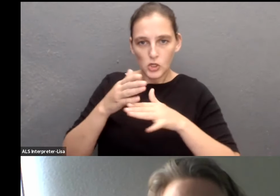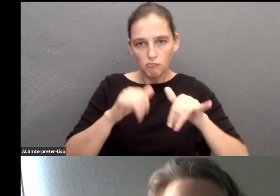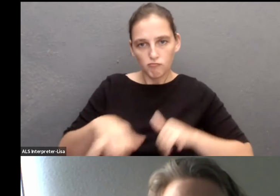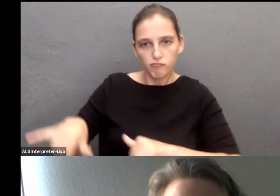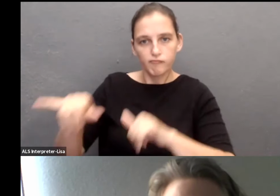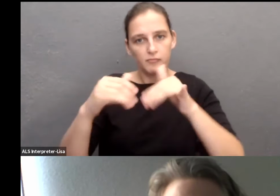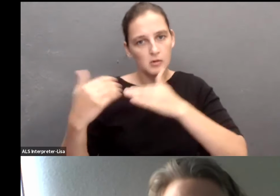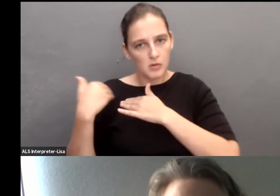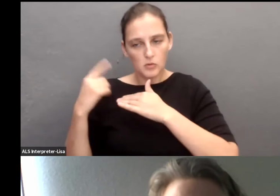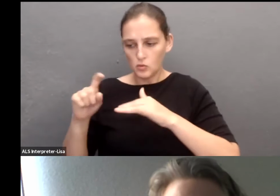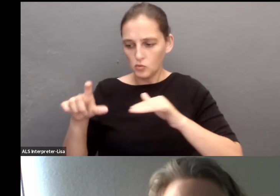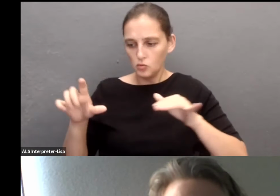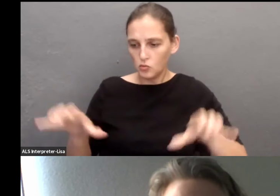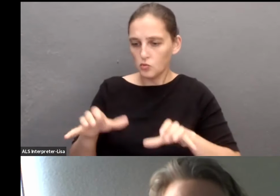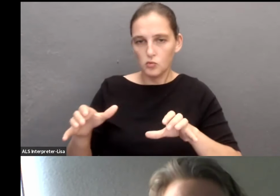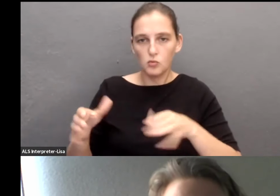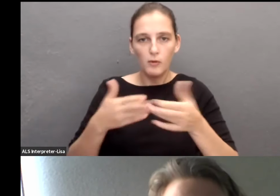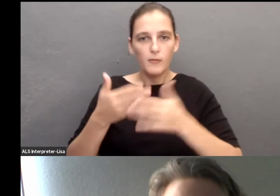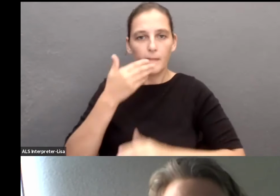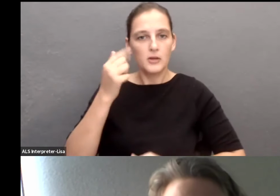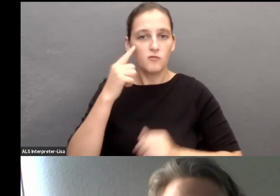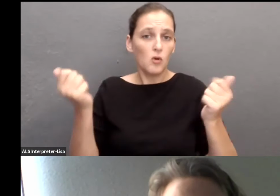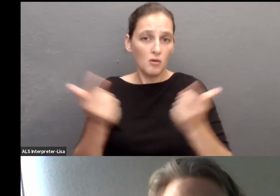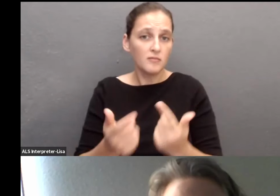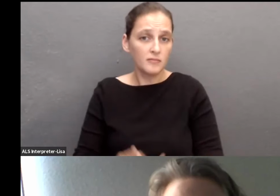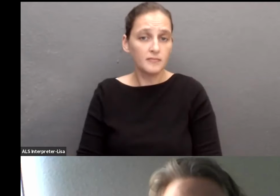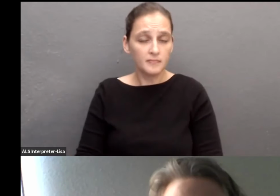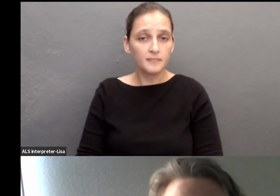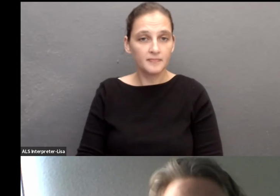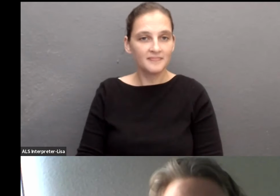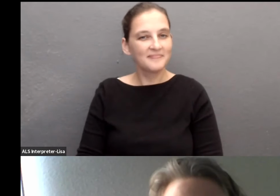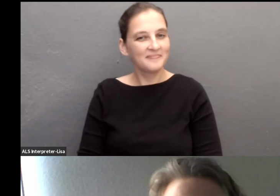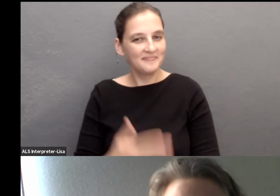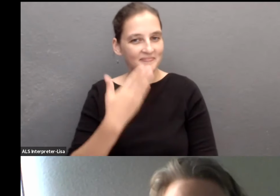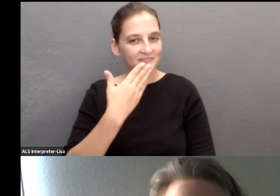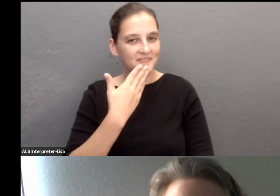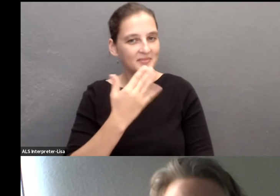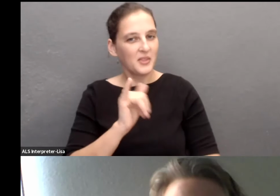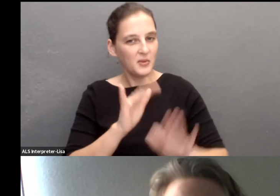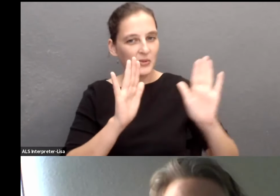for everyone. Peggy Holtz: Thank you, that was great.